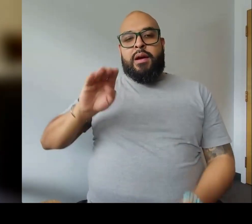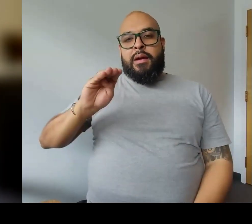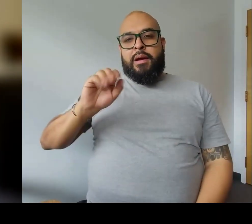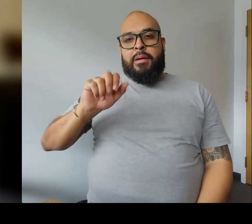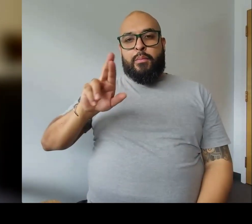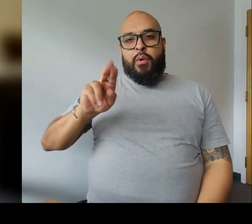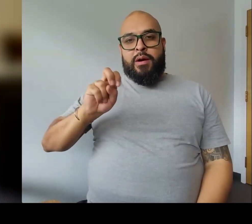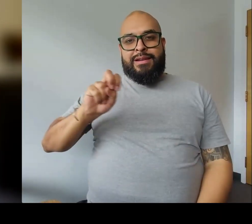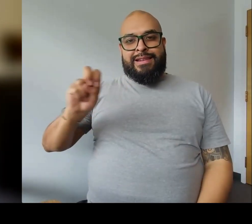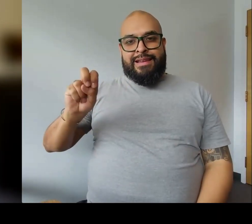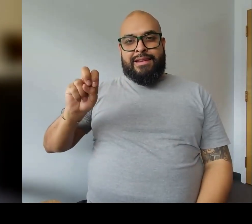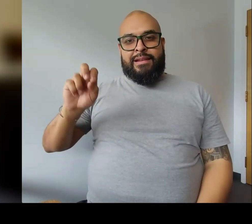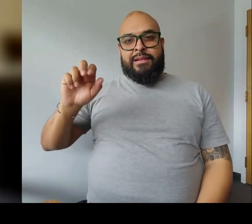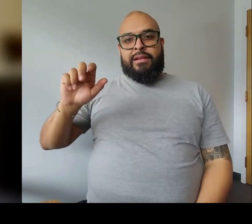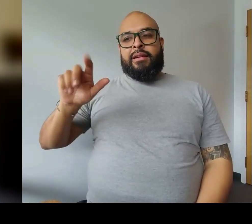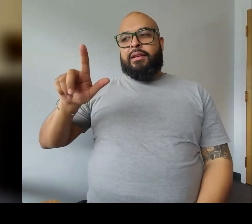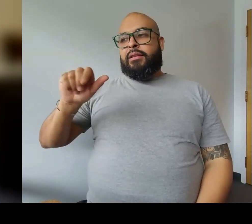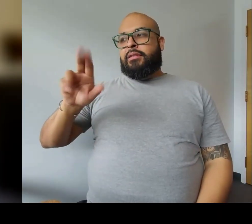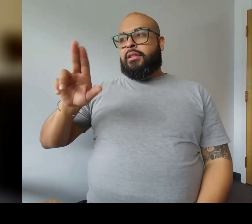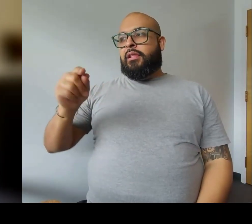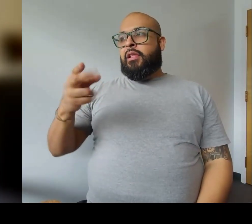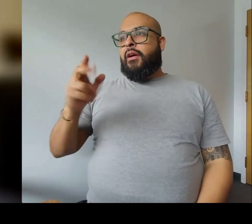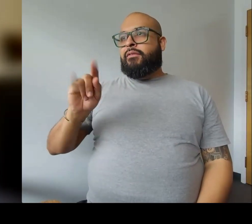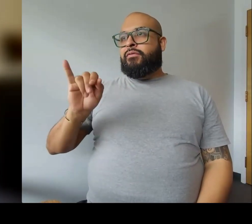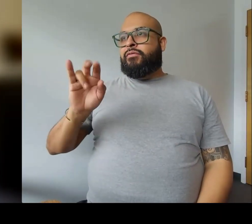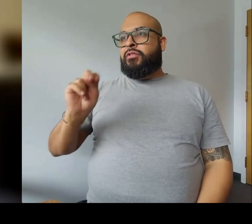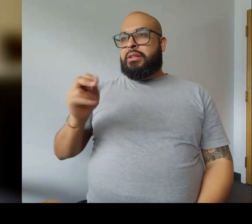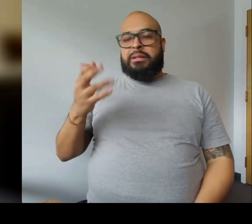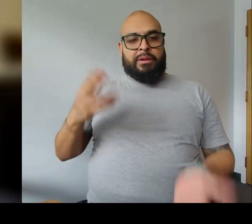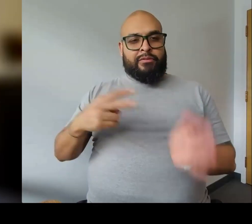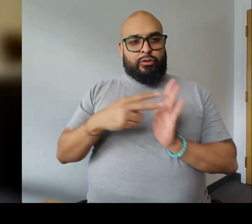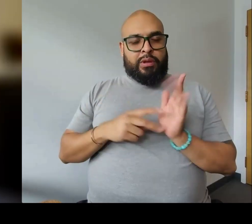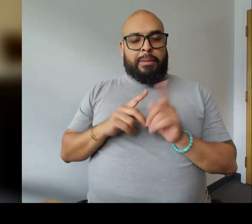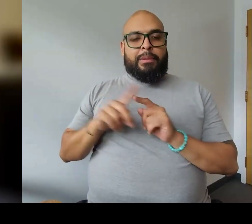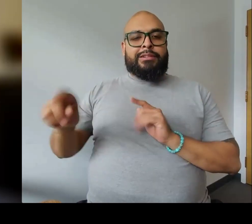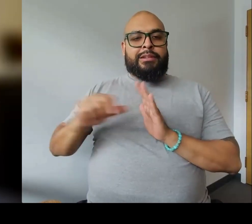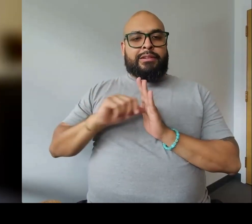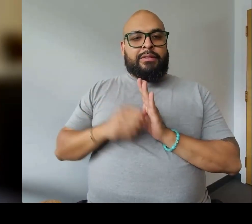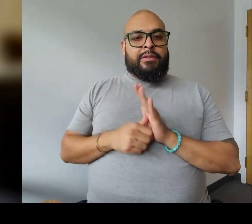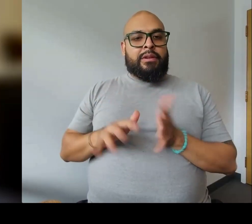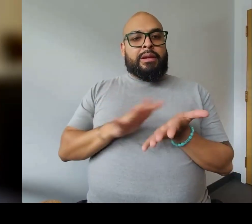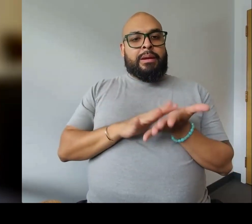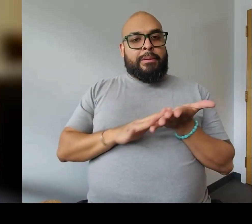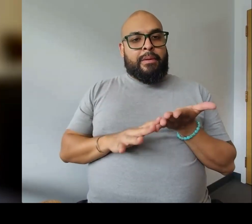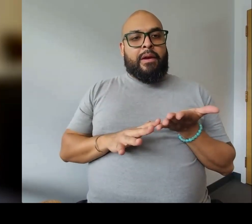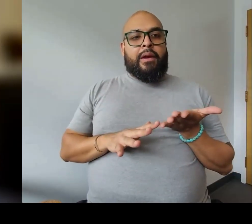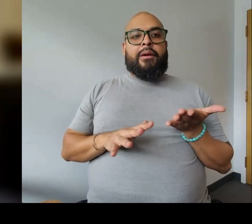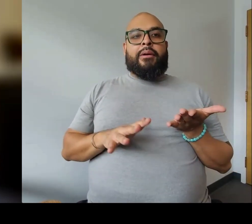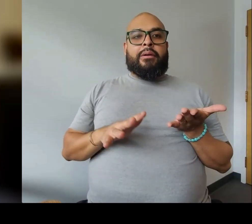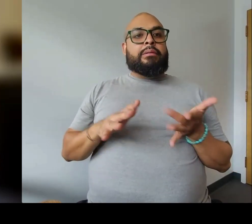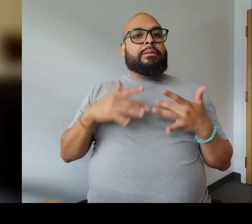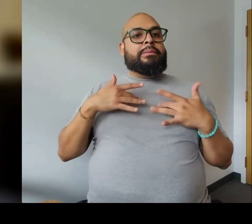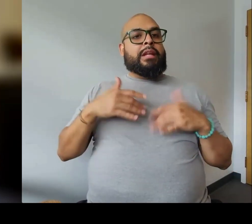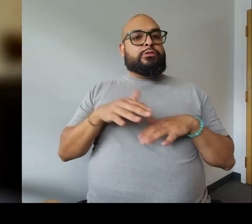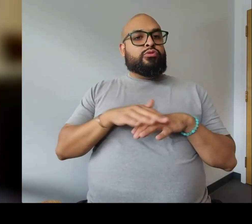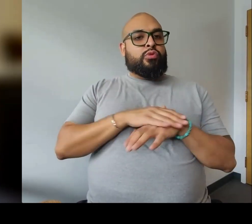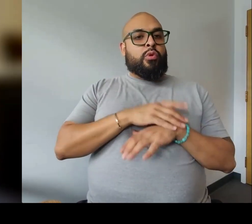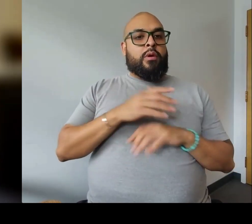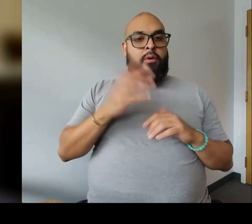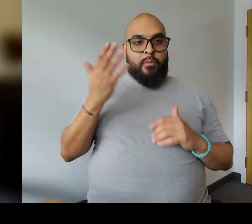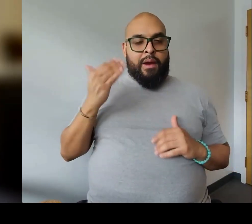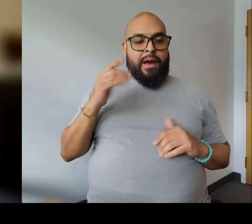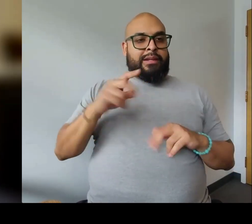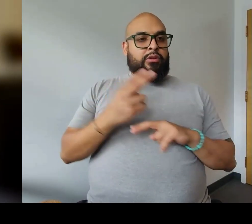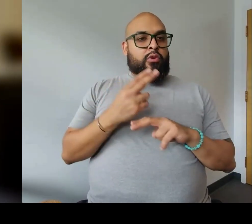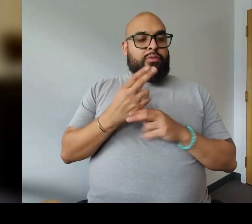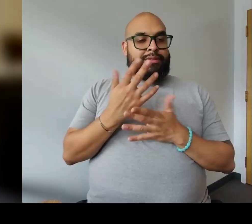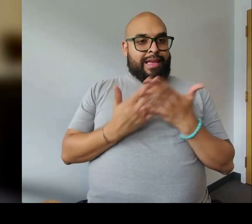You may or may not have read it, but she just highlights that Braille readers are slowed by the need to use their hands and tactile perception, just inherently slower.